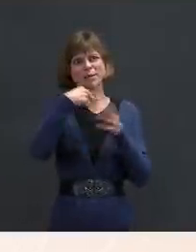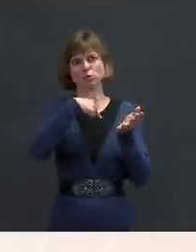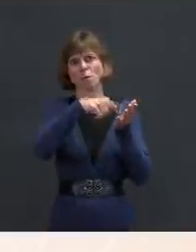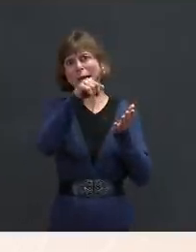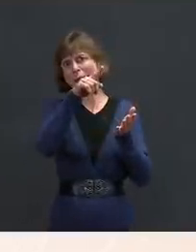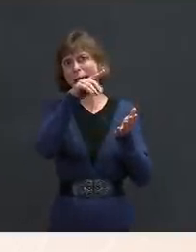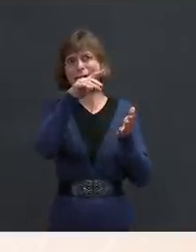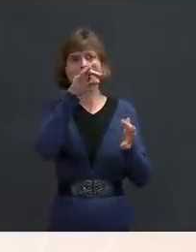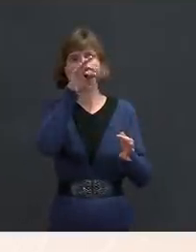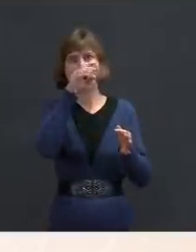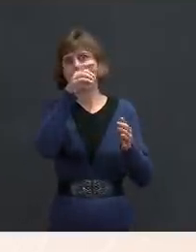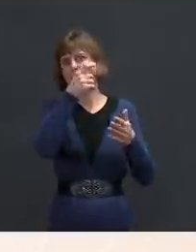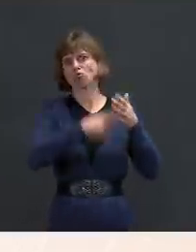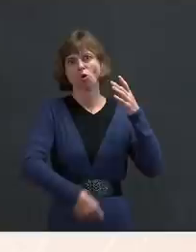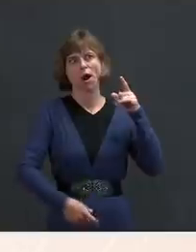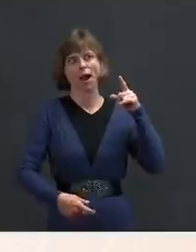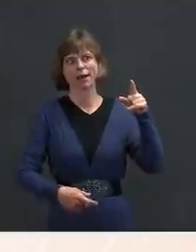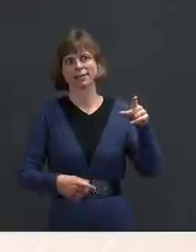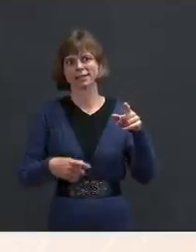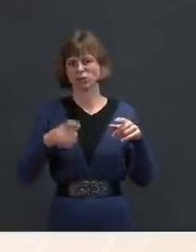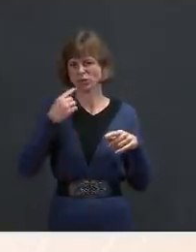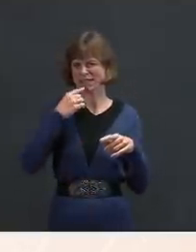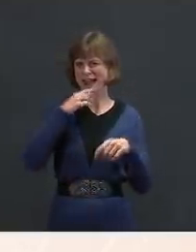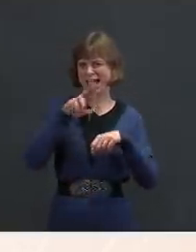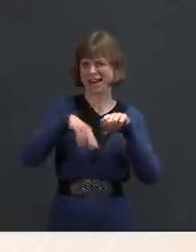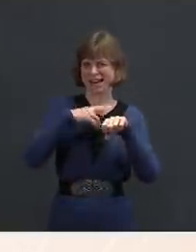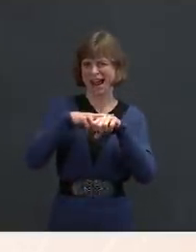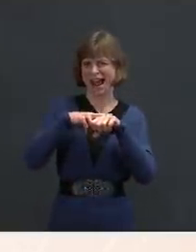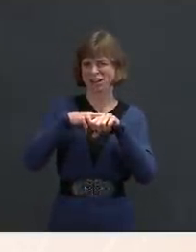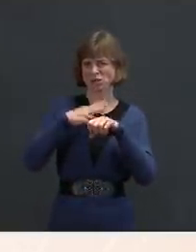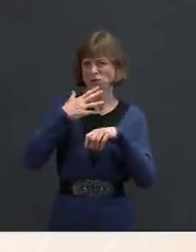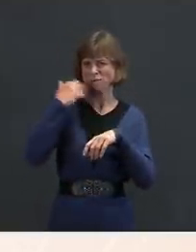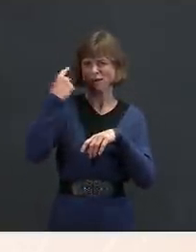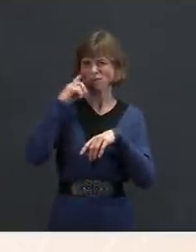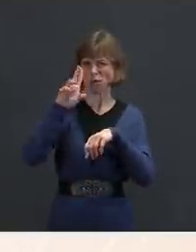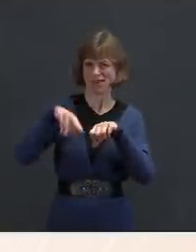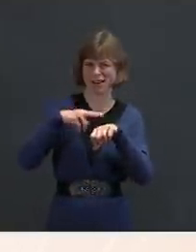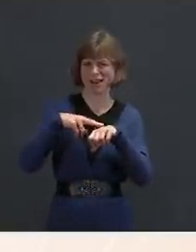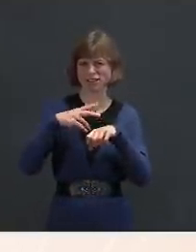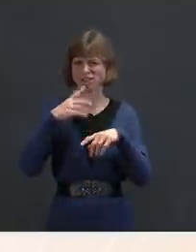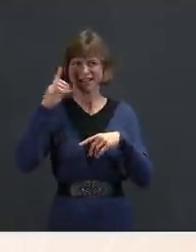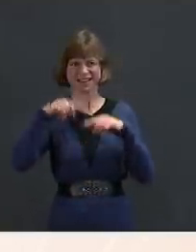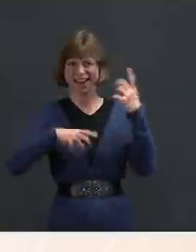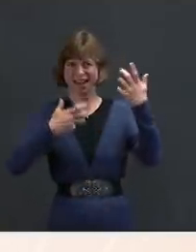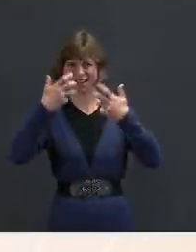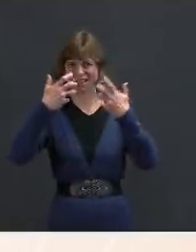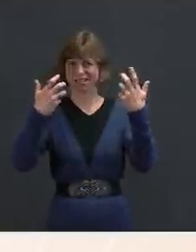and holding them accountable can't square with paying a price? Ms. Psaki: No, I'm certainly not saying that. I was outlining a number of the steps